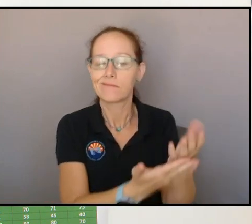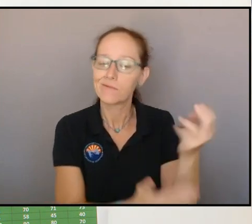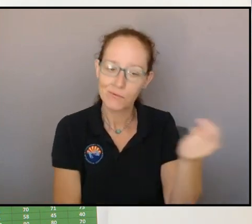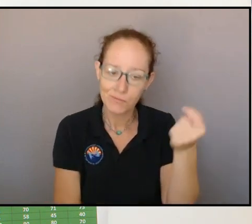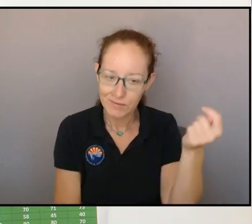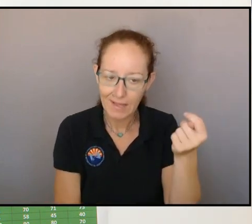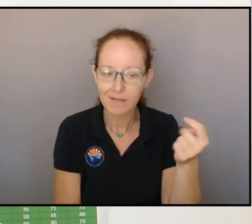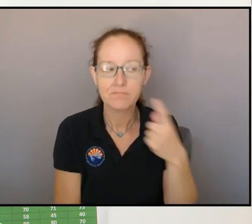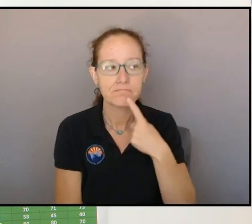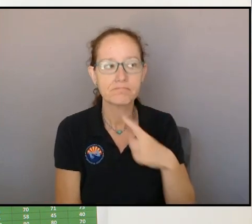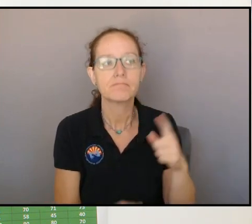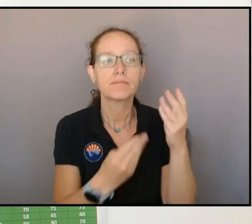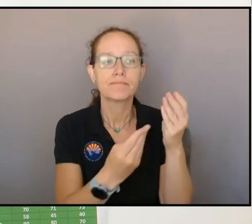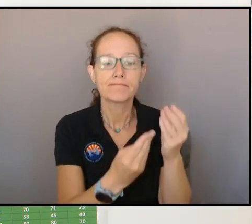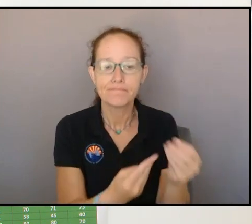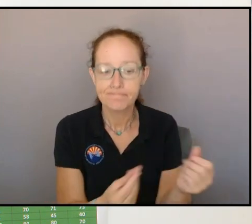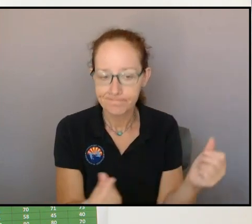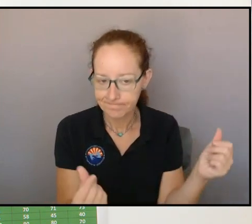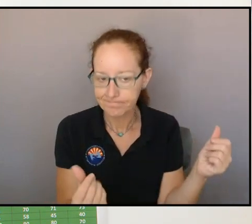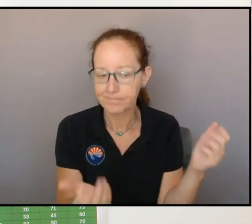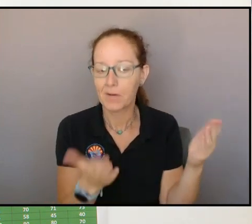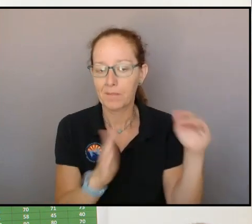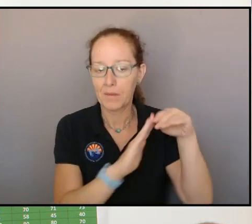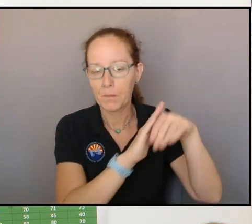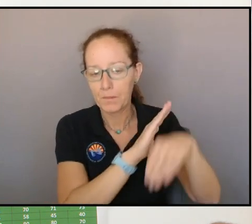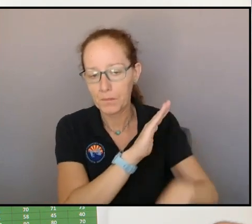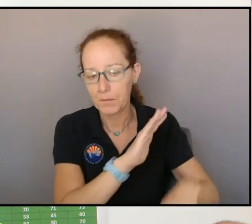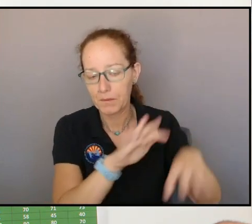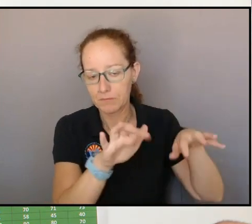through Monday night we're looking at significant